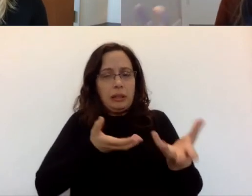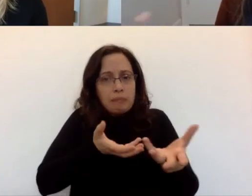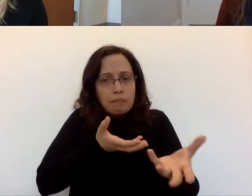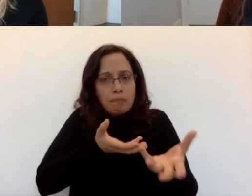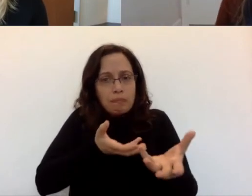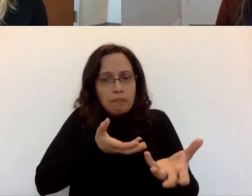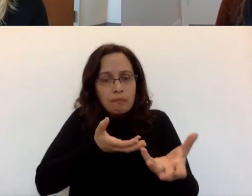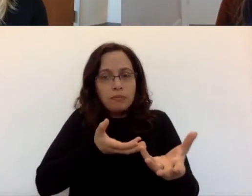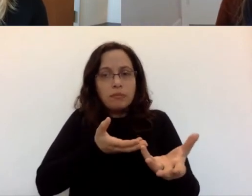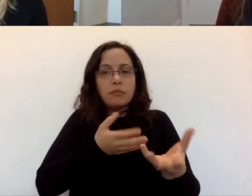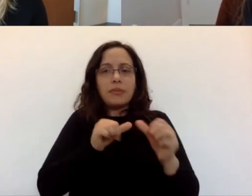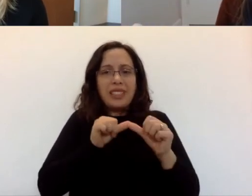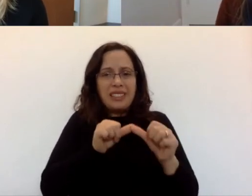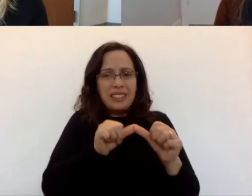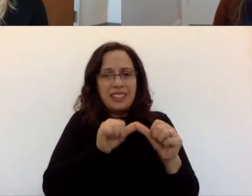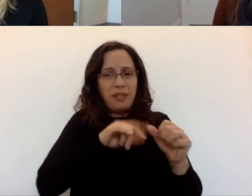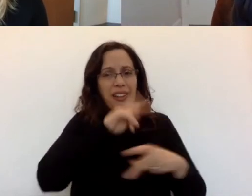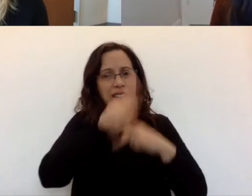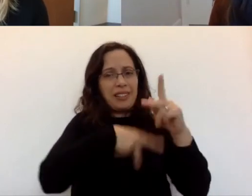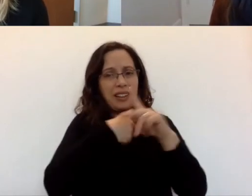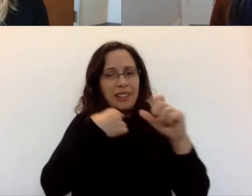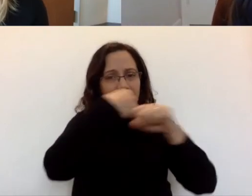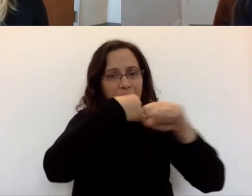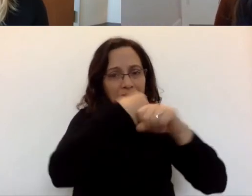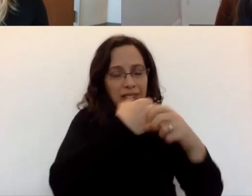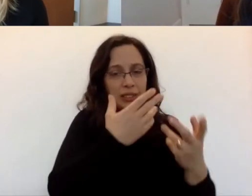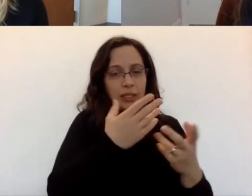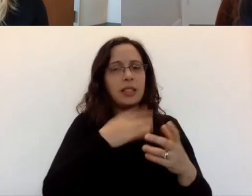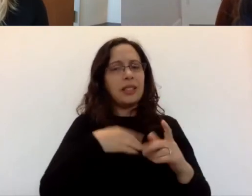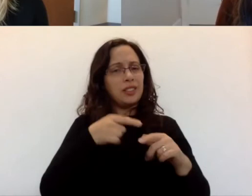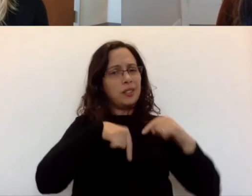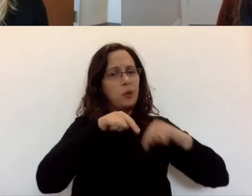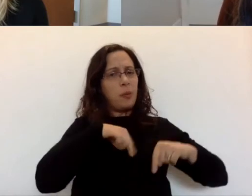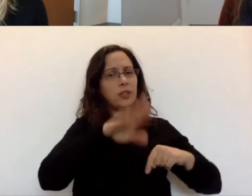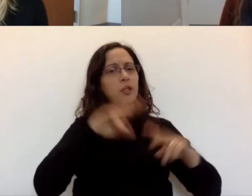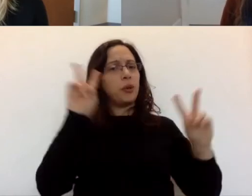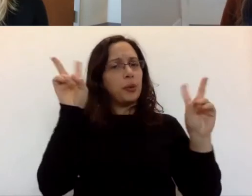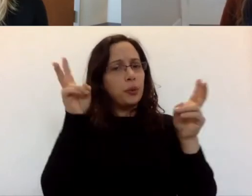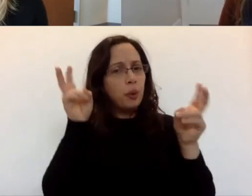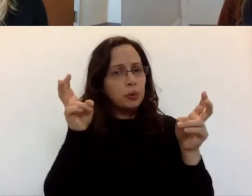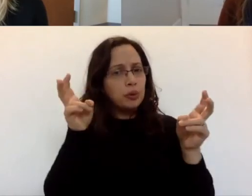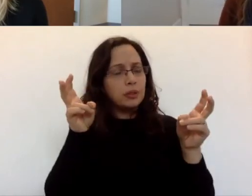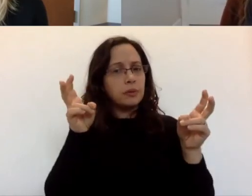perpetrating this violence and to go back to the quotes that you uh that you cited for us at the